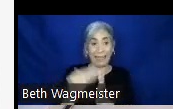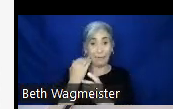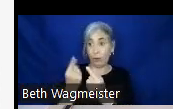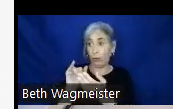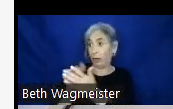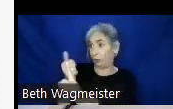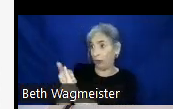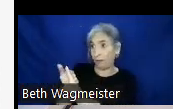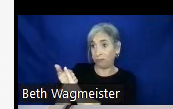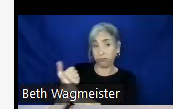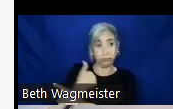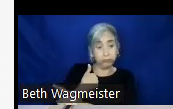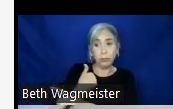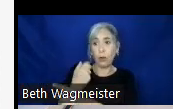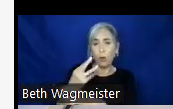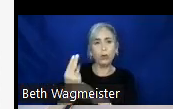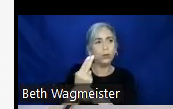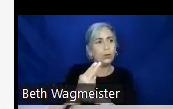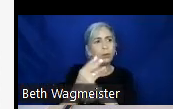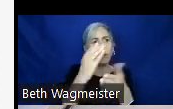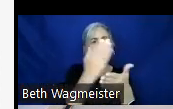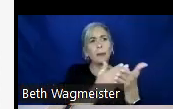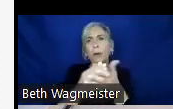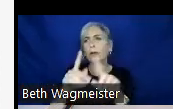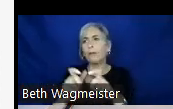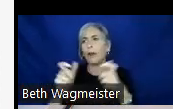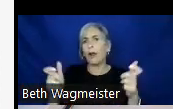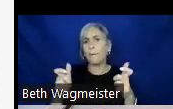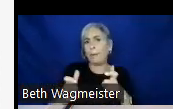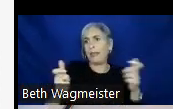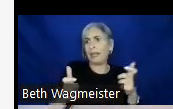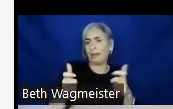design system or whether you use the components from the bigger design systems like bootstrap or